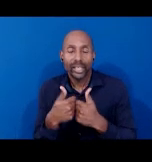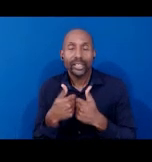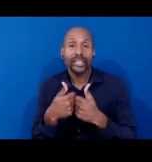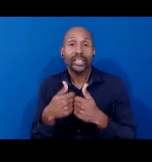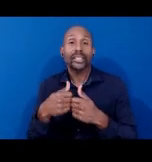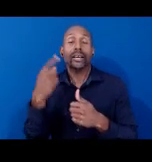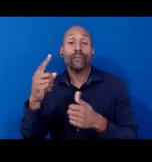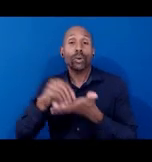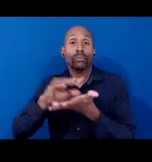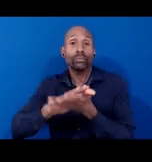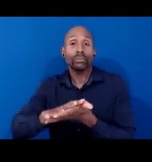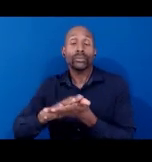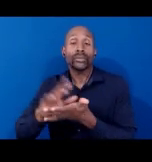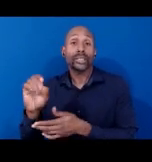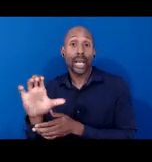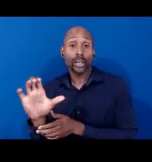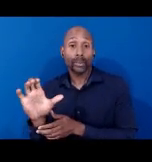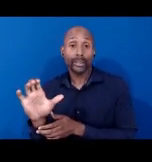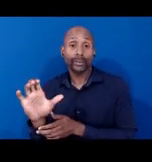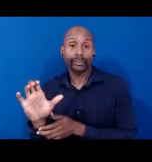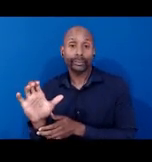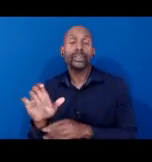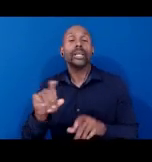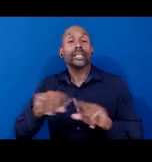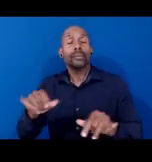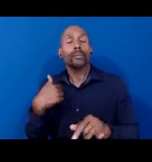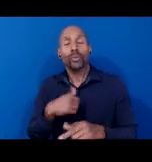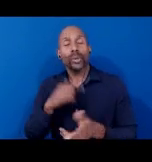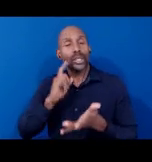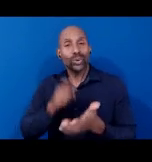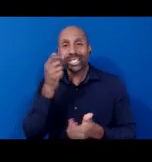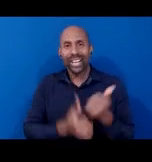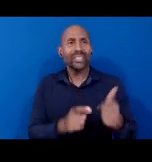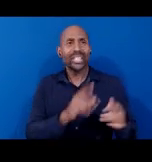We also noticed that everything is connected, but it's not